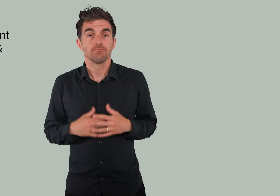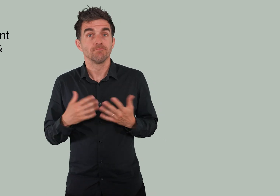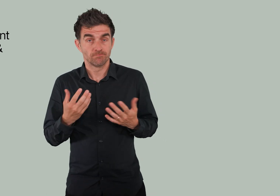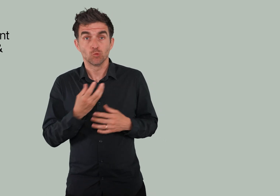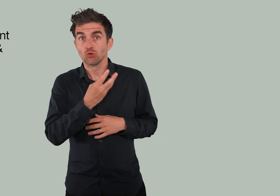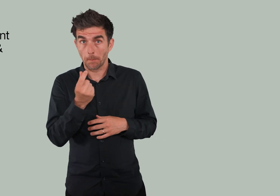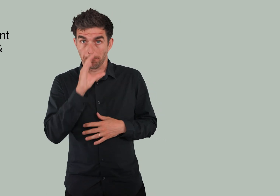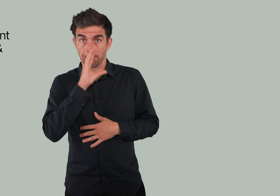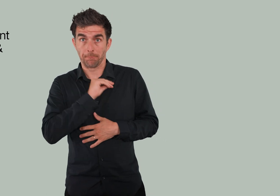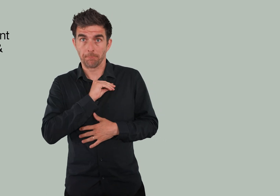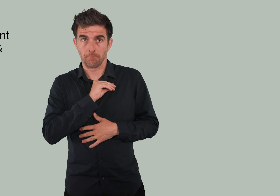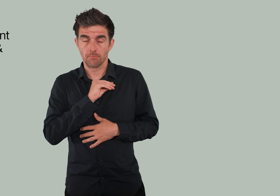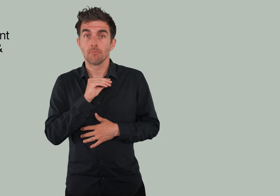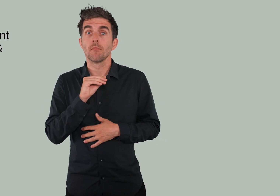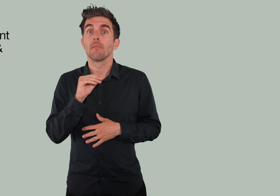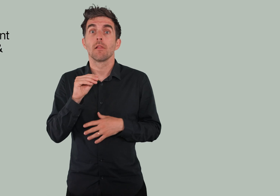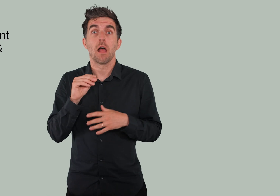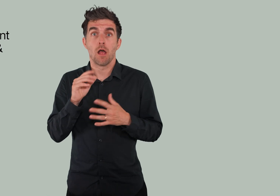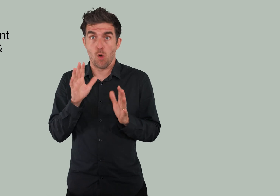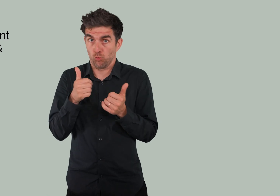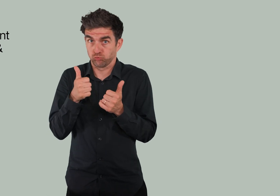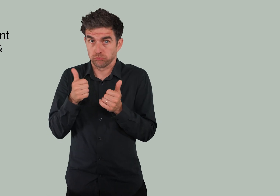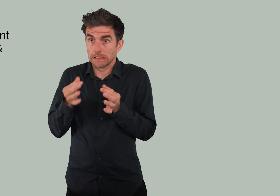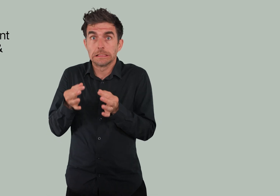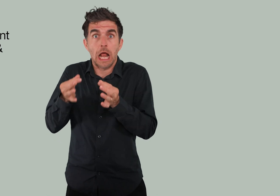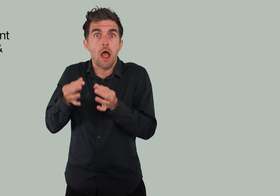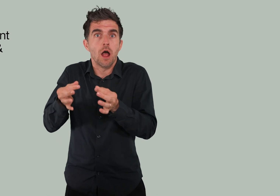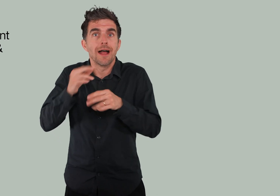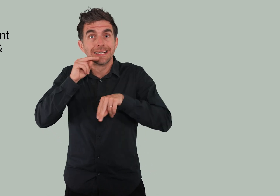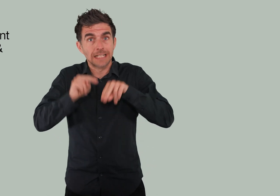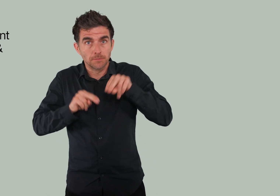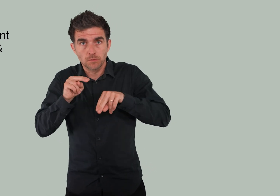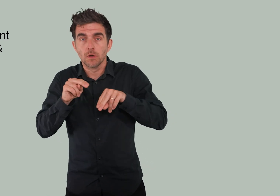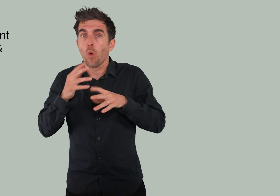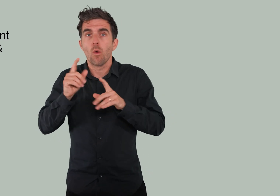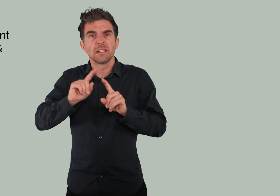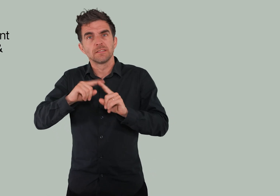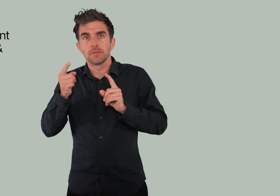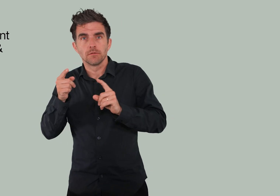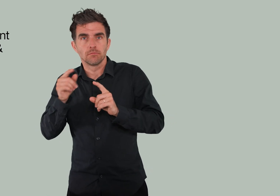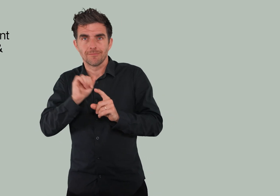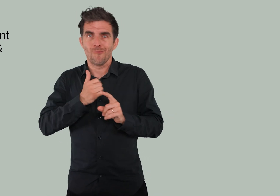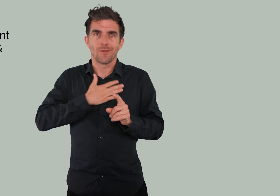Some reported being willing to delay their assessment or use a different channel